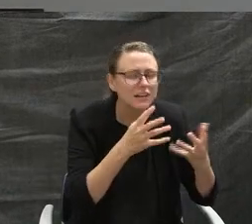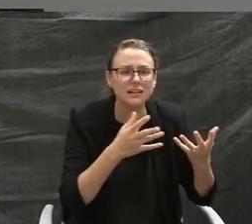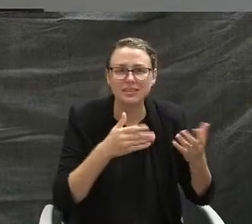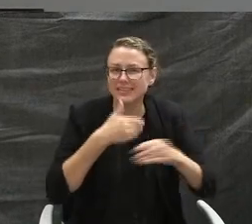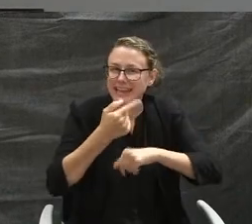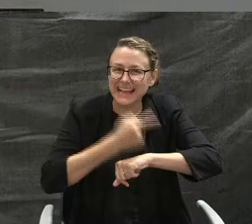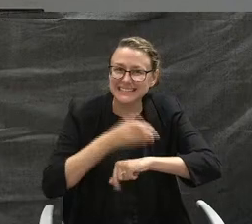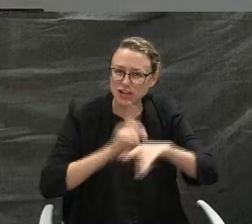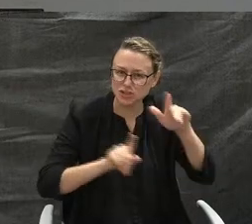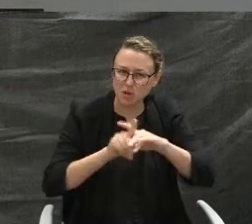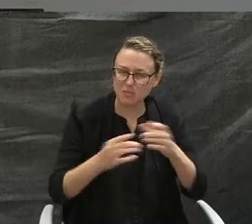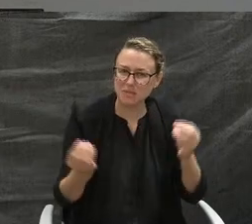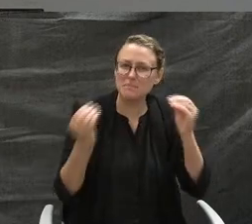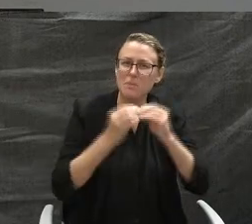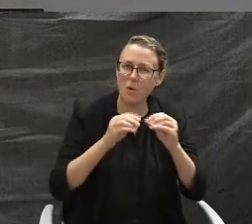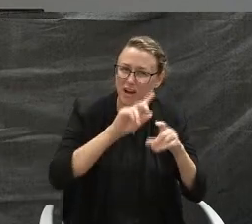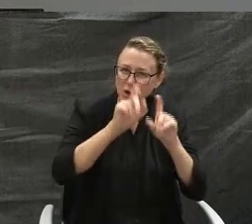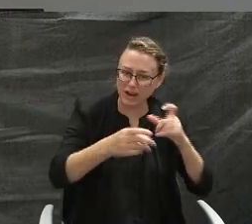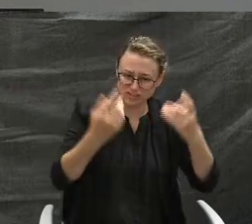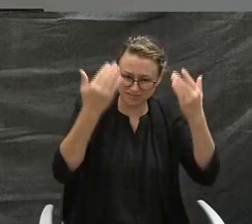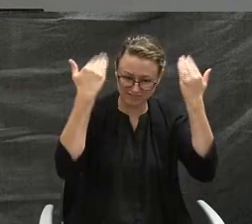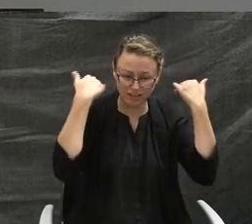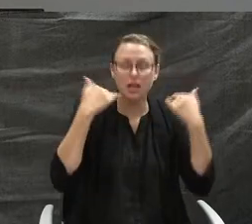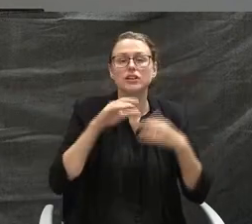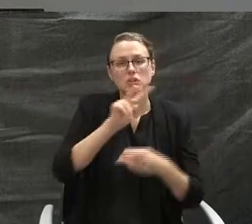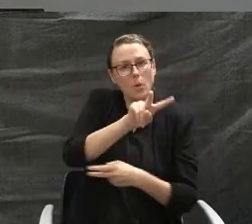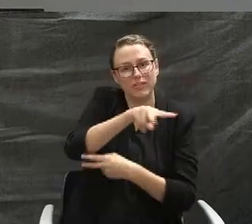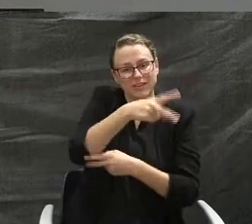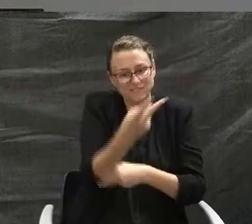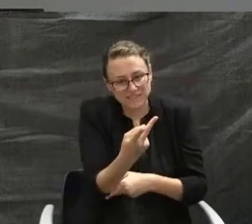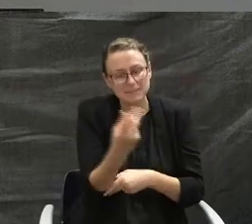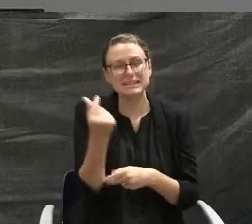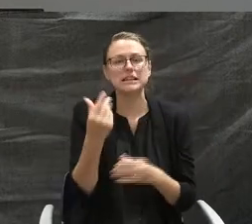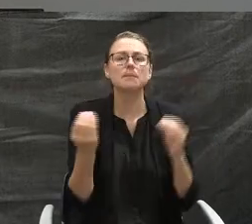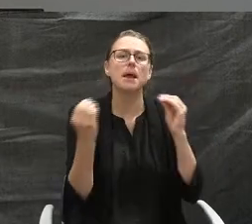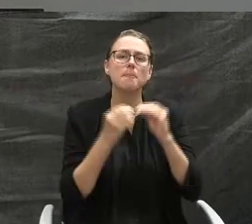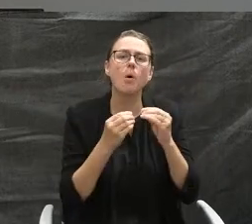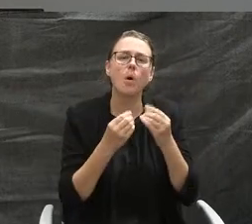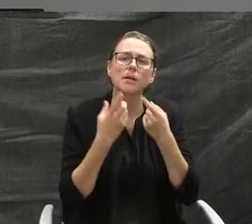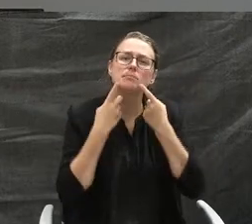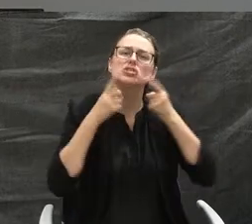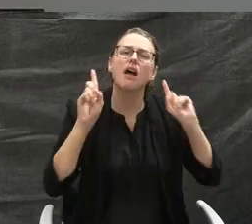more questions. So we feel like the flipped classroom method will be a little bit more productive for students and effective.